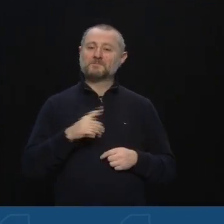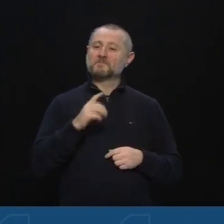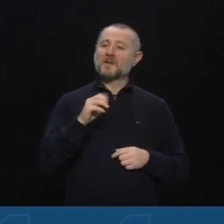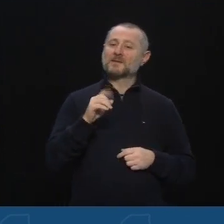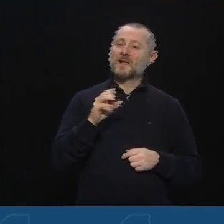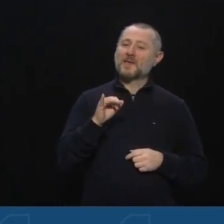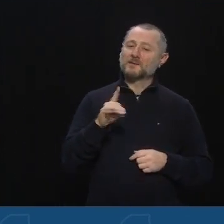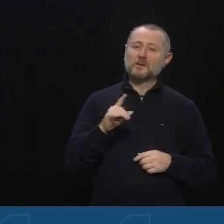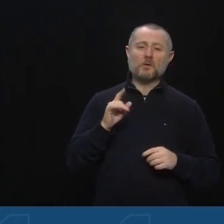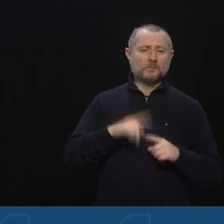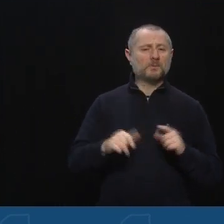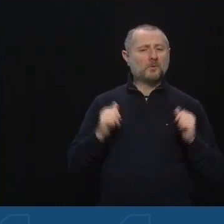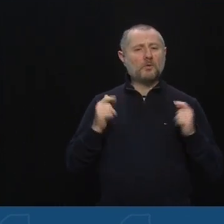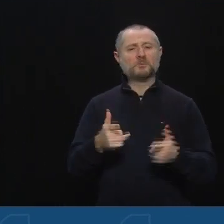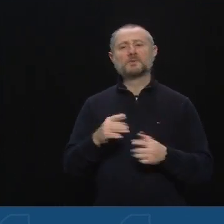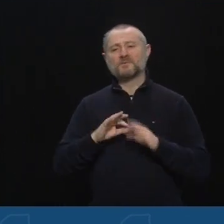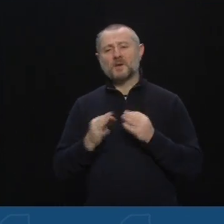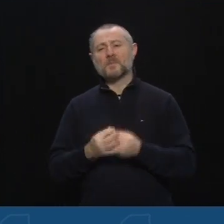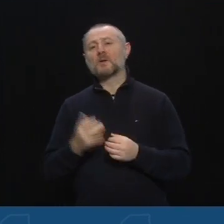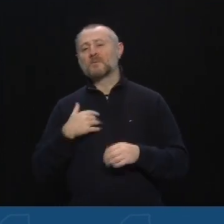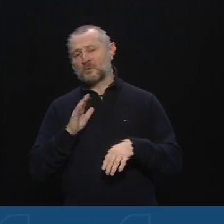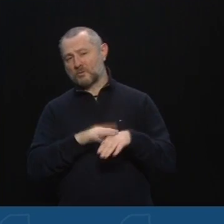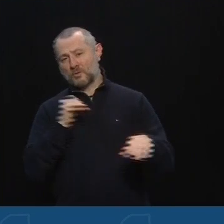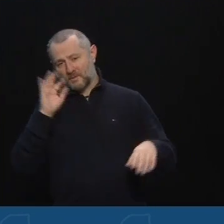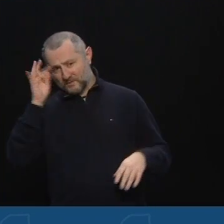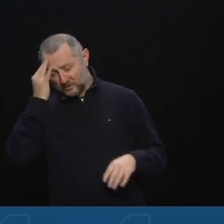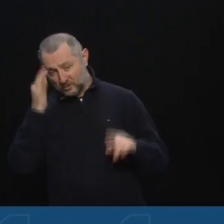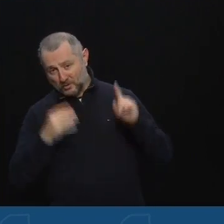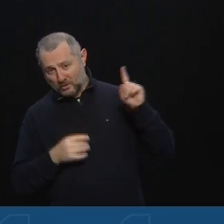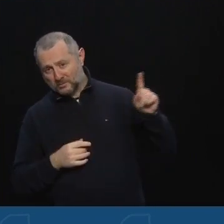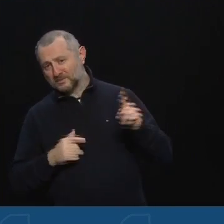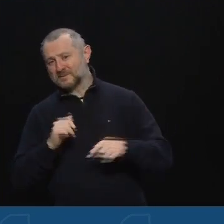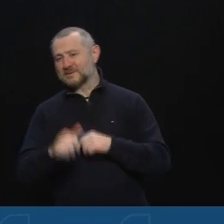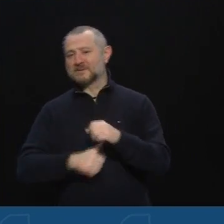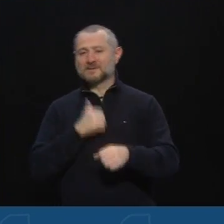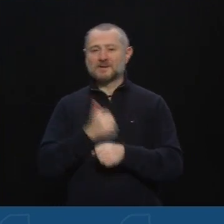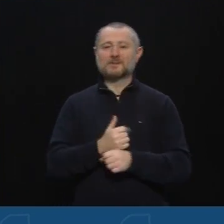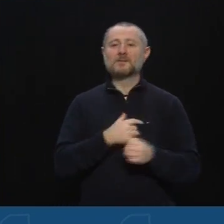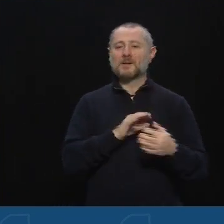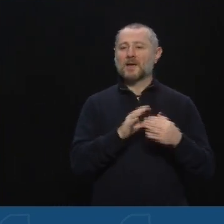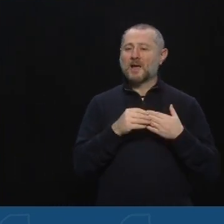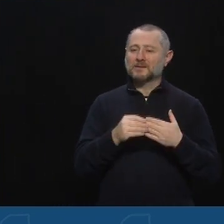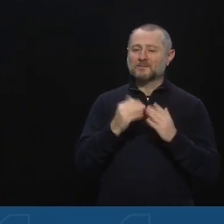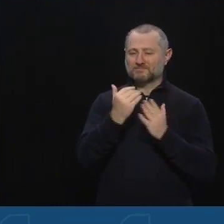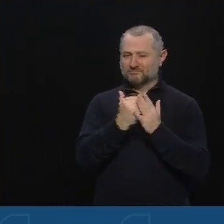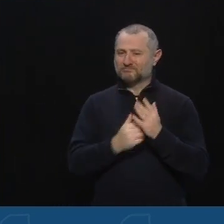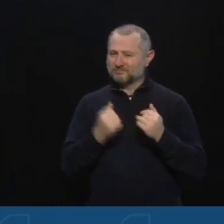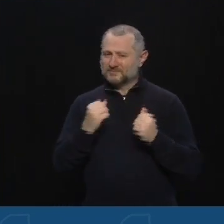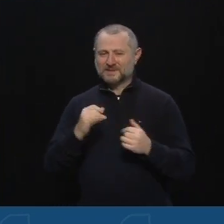EXTENDED TO ALL INSURERS. NOT JUST FOR PEOPLE WHO ARE COVERED BY MEDICAID, BUT FOR ALL FAMILIES.